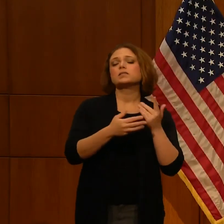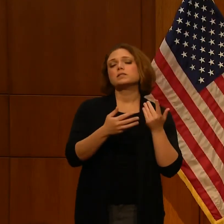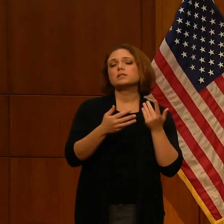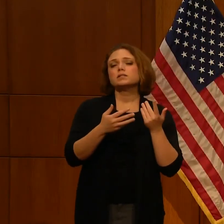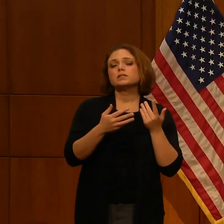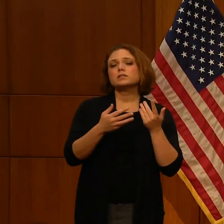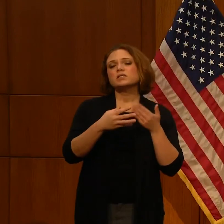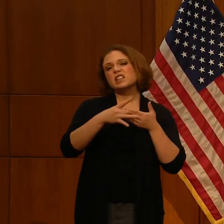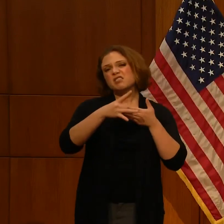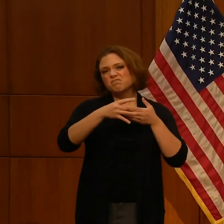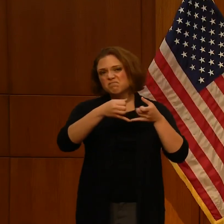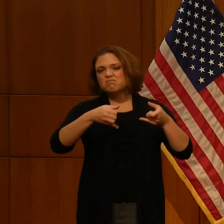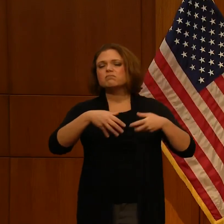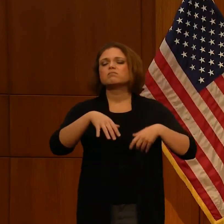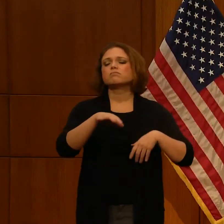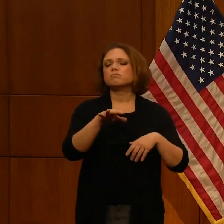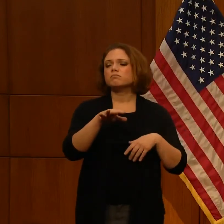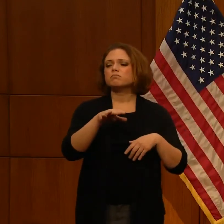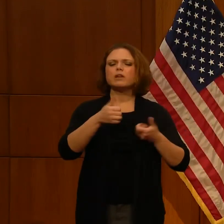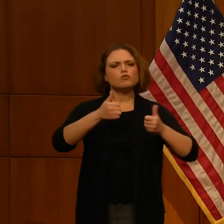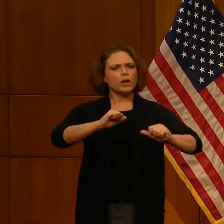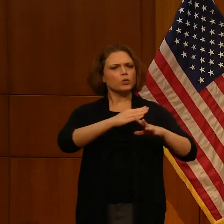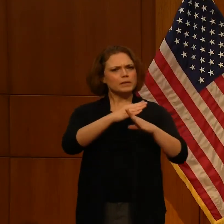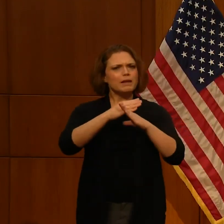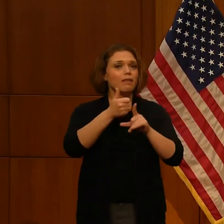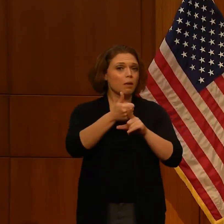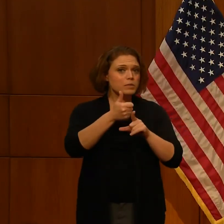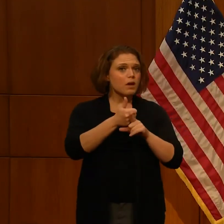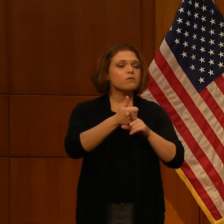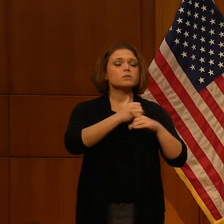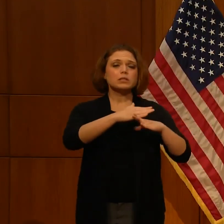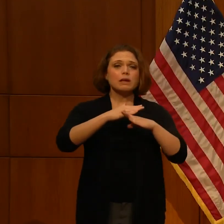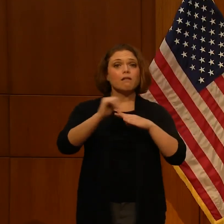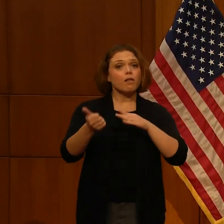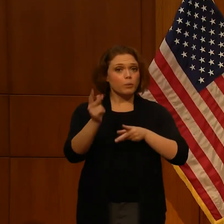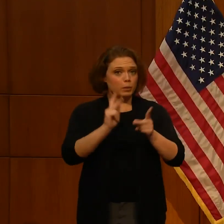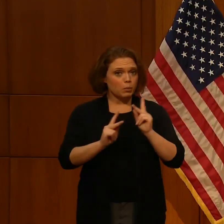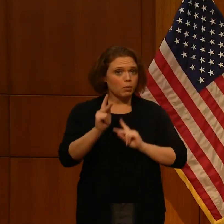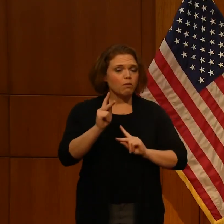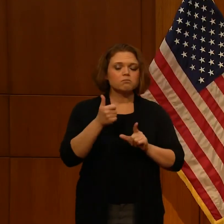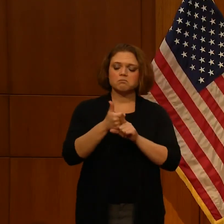FOLLOWED THE GUIDELINES WHO HAVE MADE THE EFFORT TO PROTECT